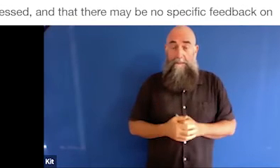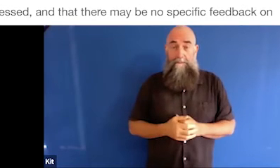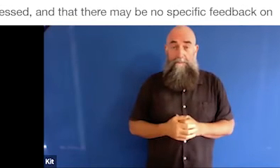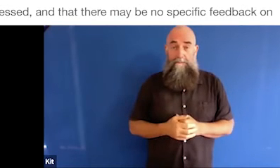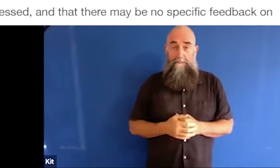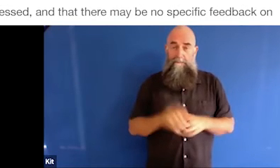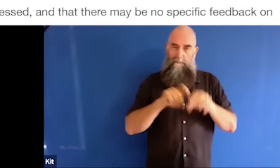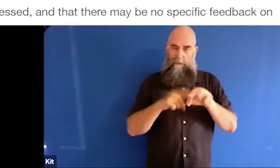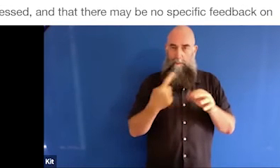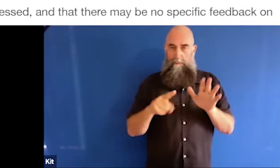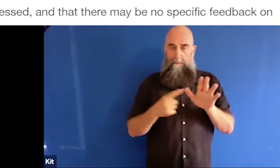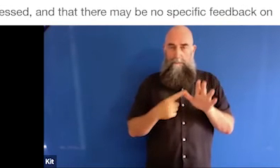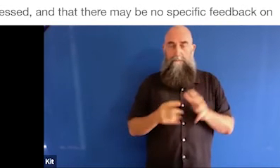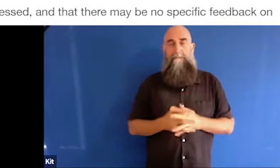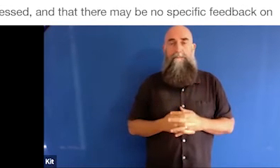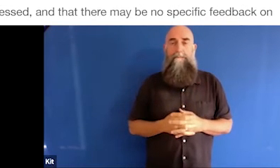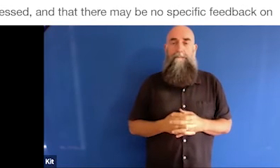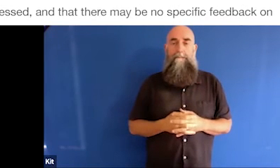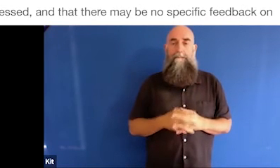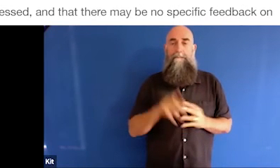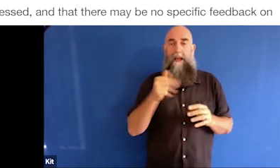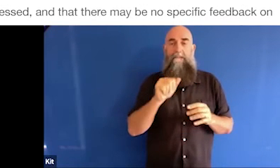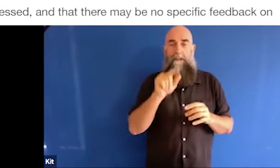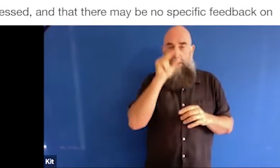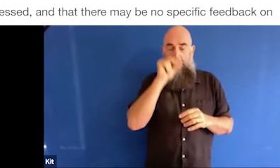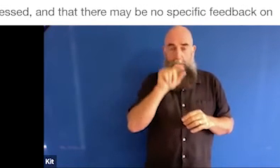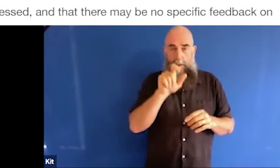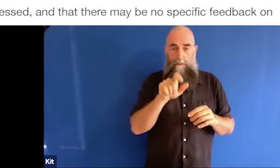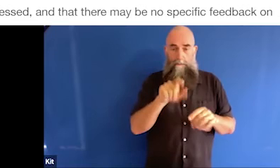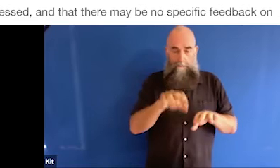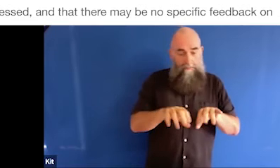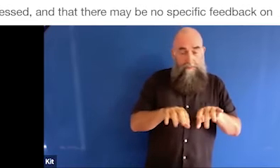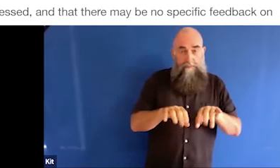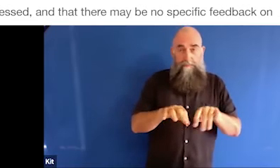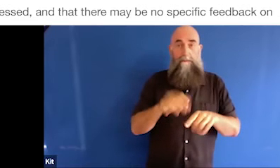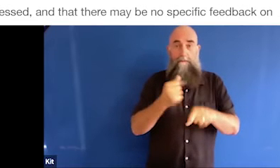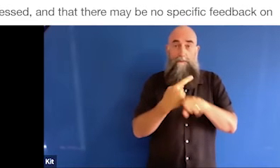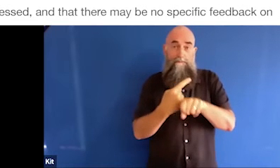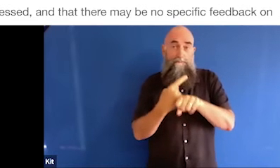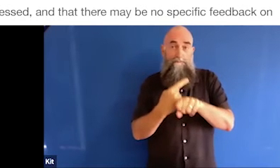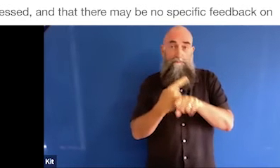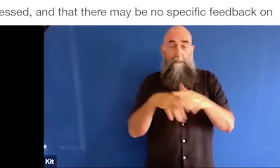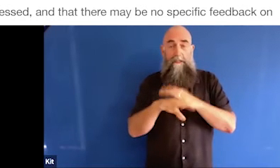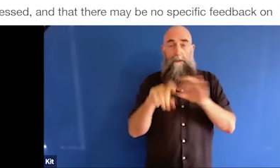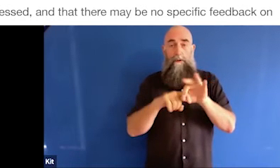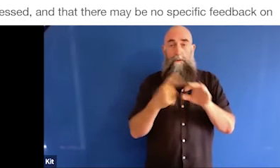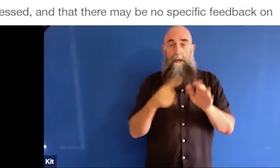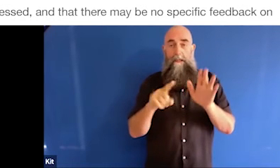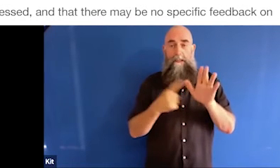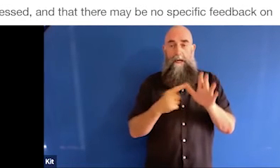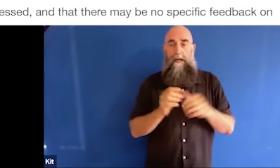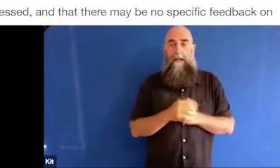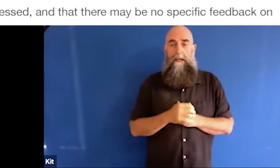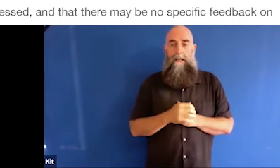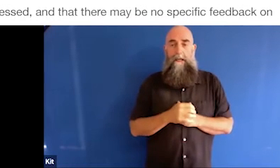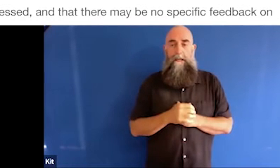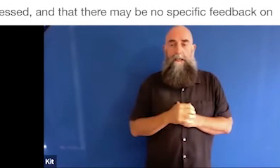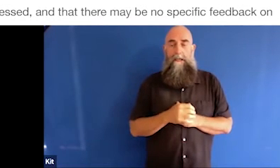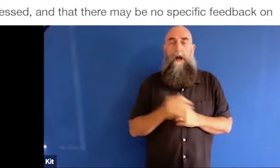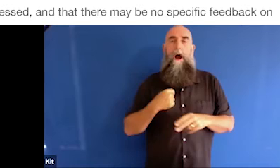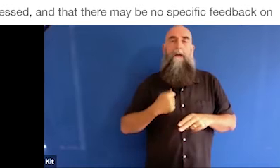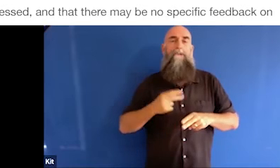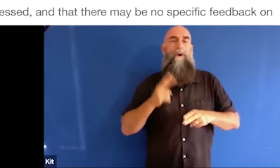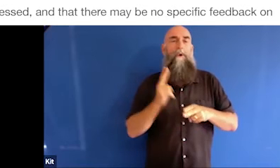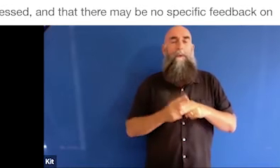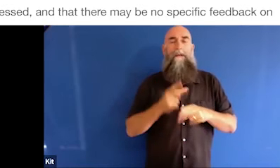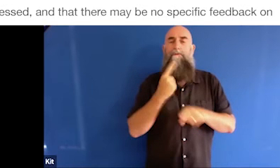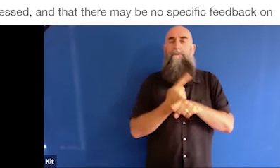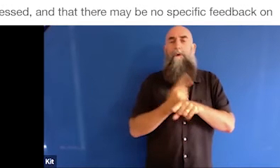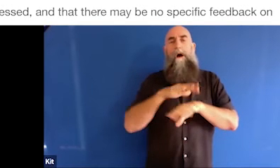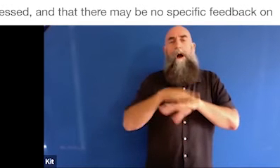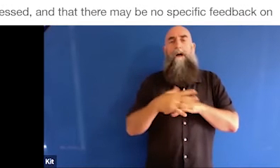While those are arriving, I might just add something about support material. It is